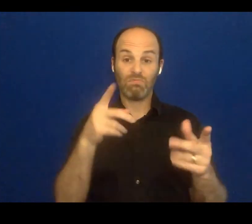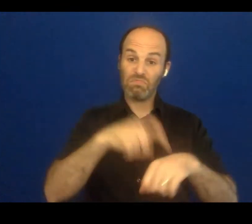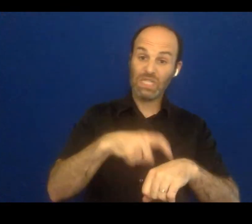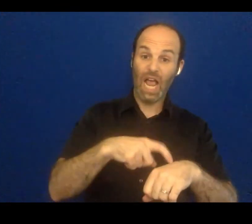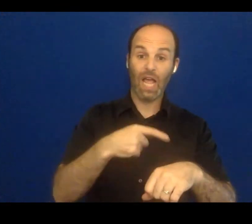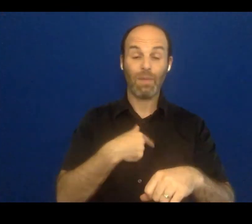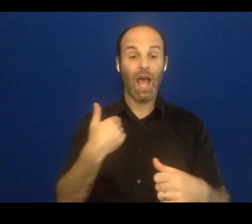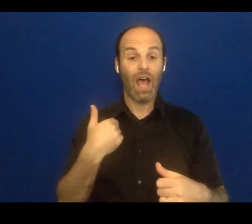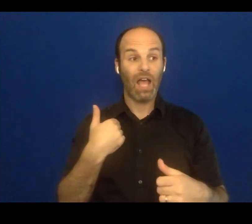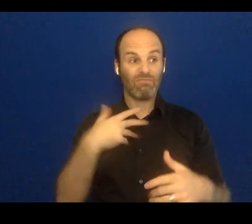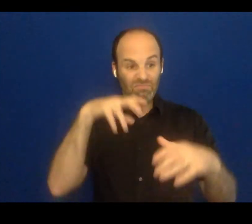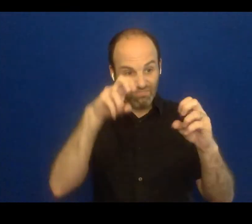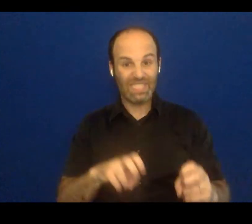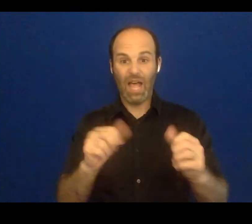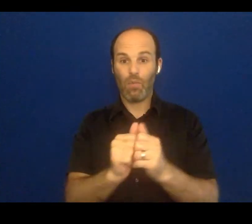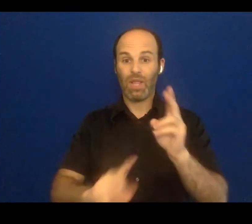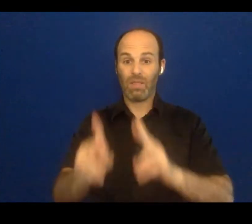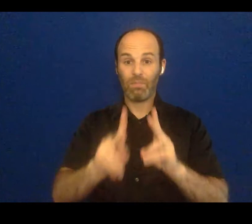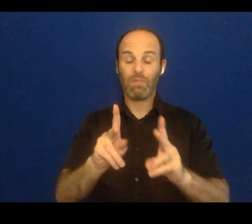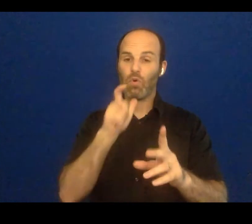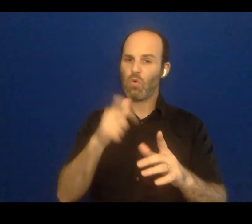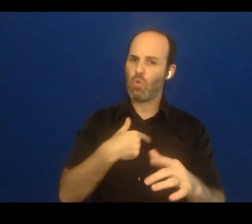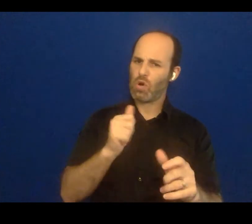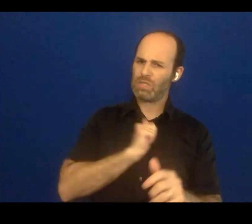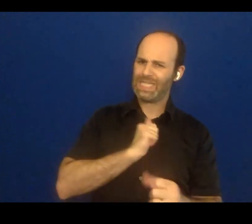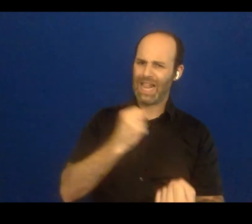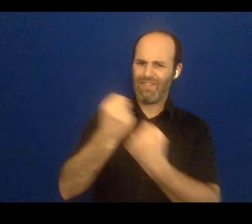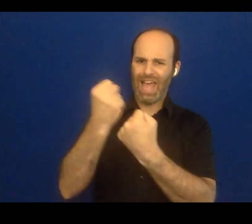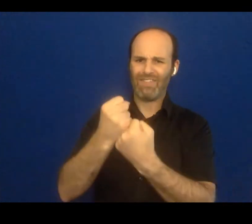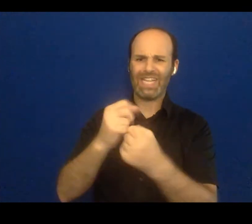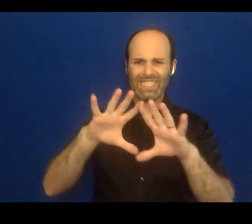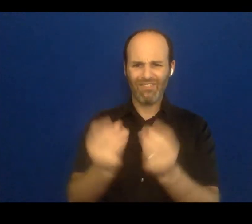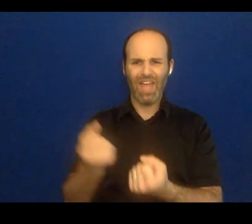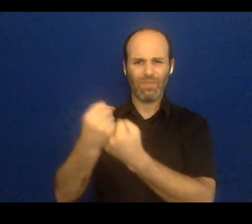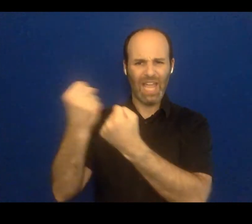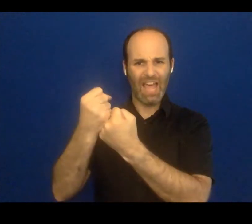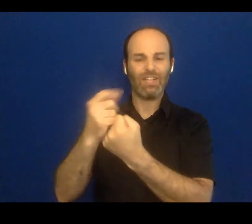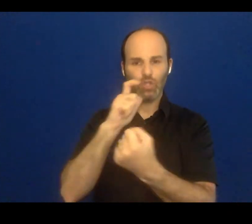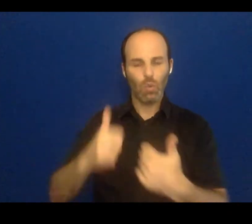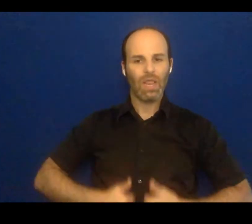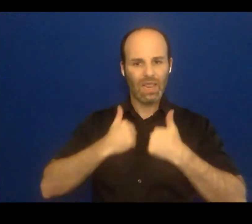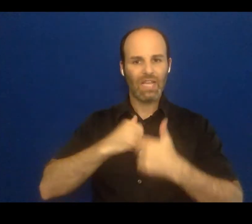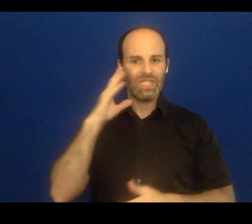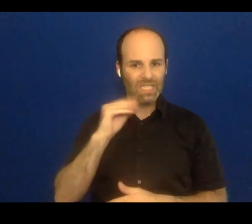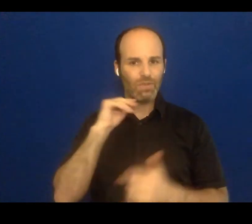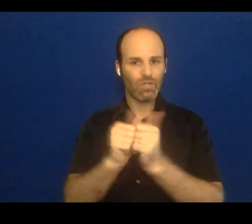ABLE TO SIT IN A ROOM WITH OTHERS, SELF-ADVOCATES AND LIVED EXPERIENCE WITH DISABILITY, LIKE